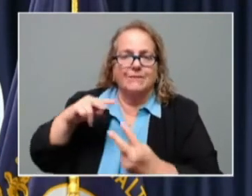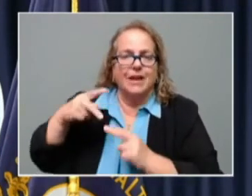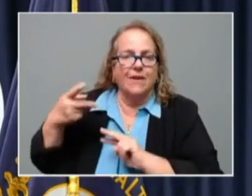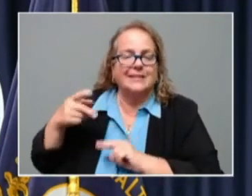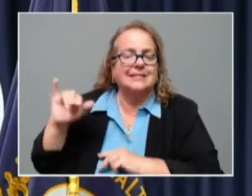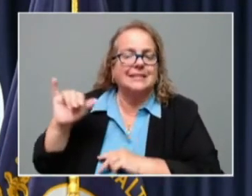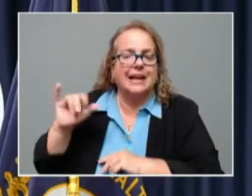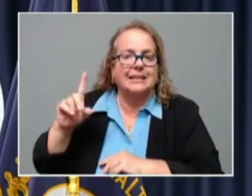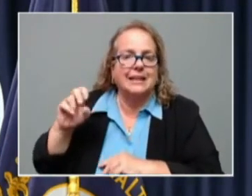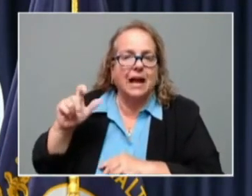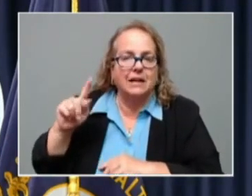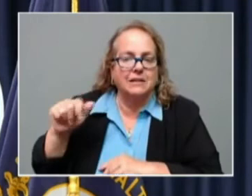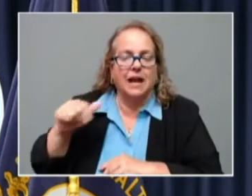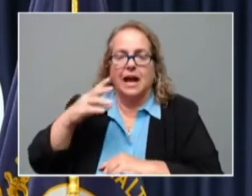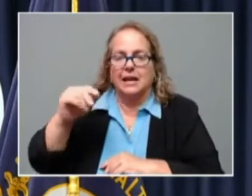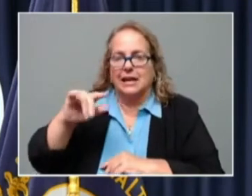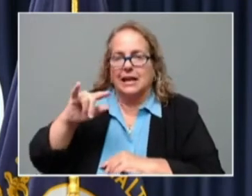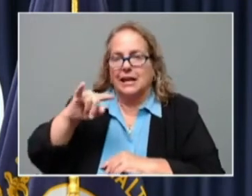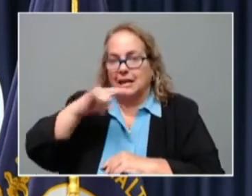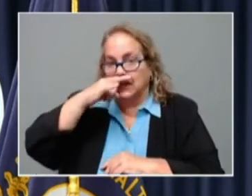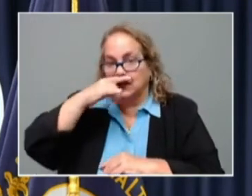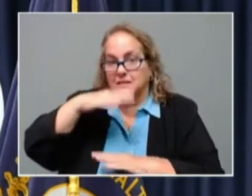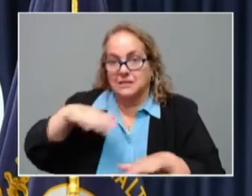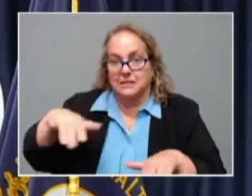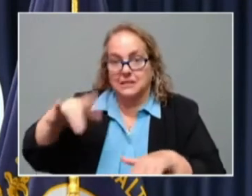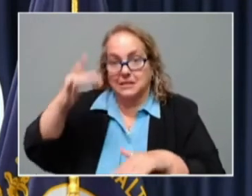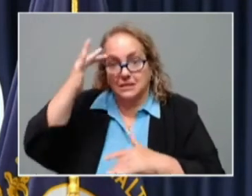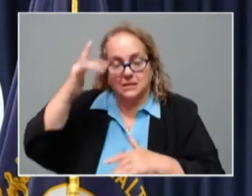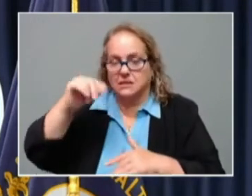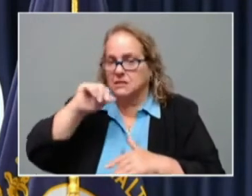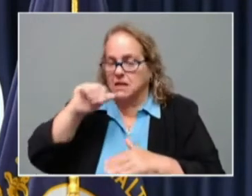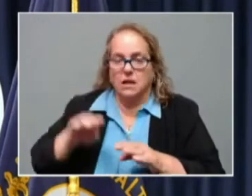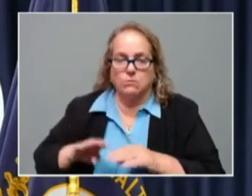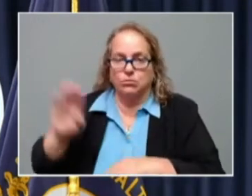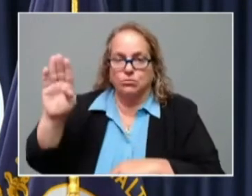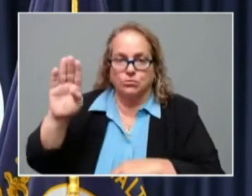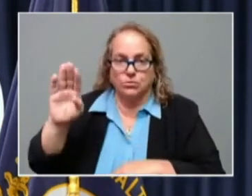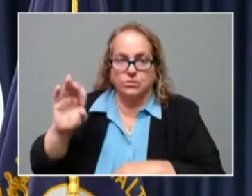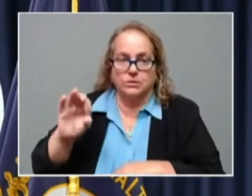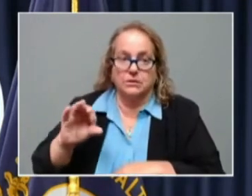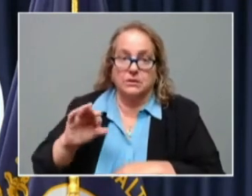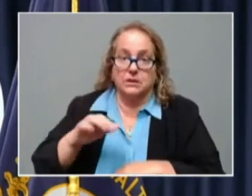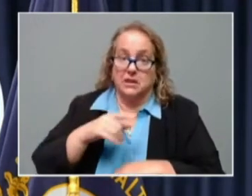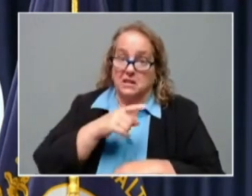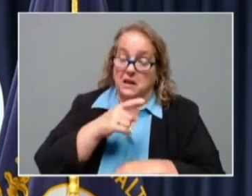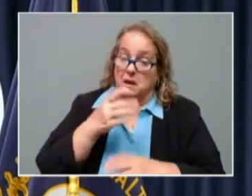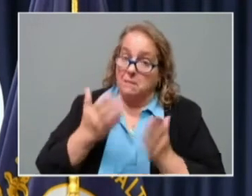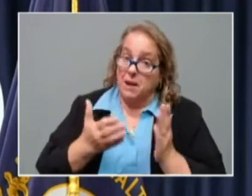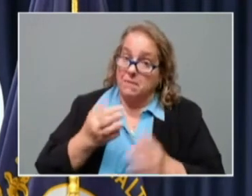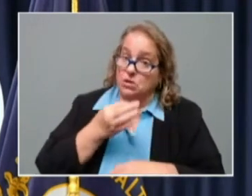So, I know like the charts he showed in the beginning of this presser made it seem like that might even be sooner than March for us if things keep going